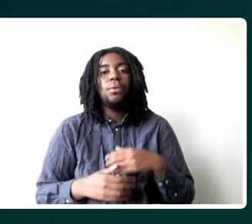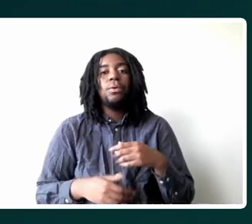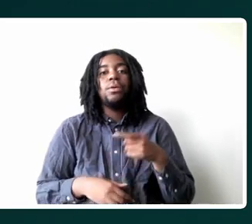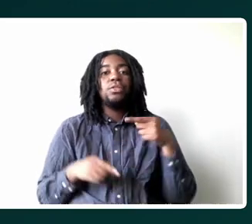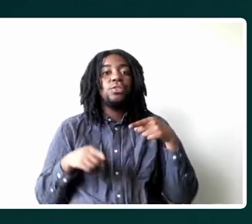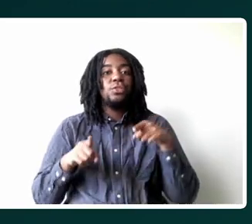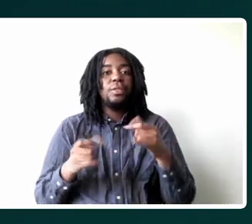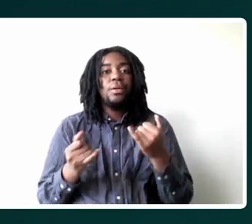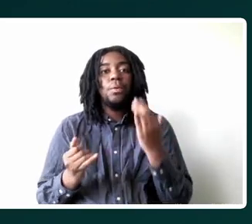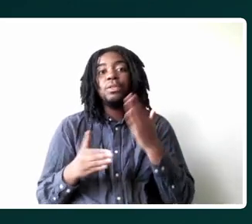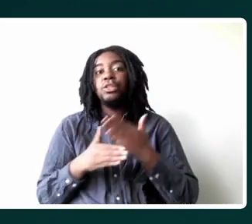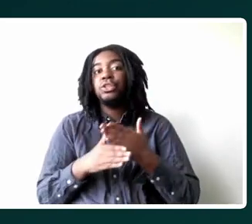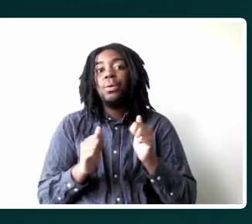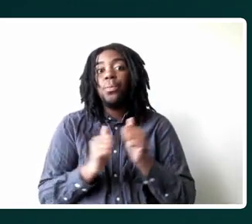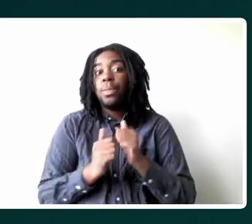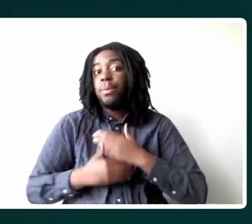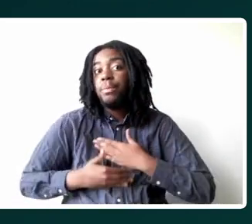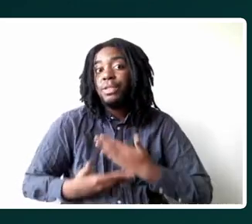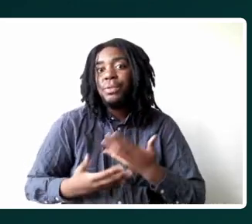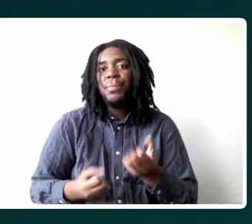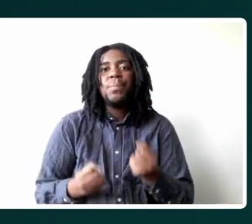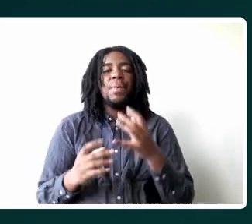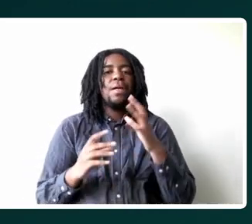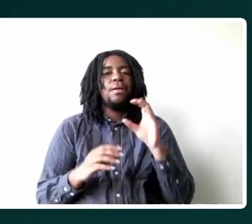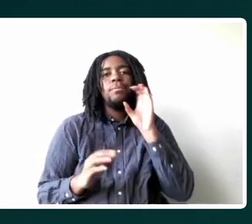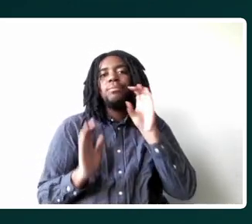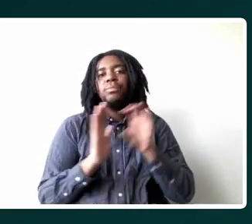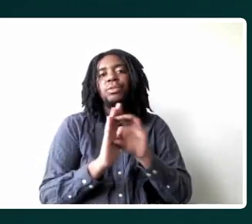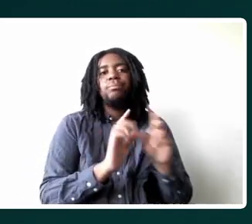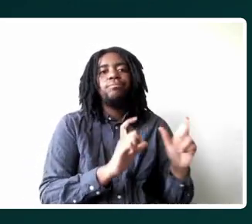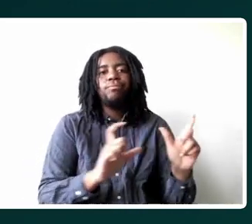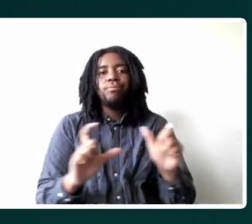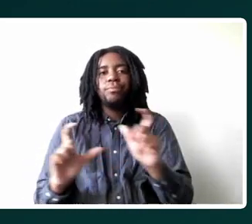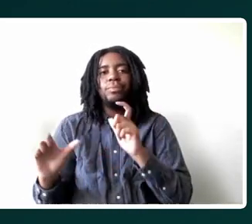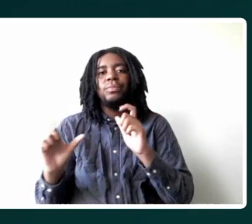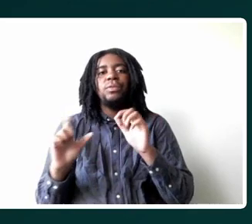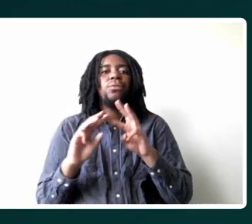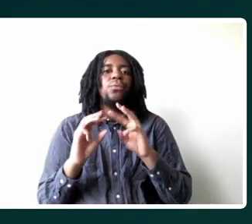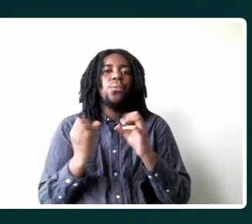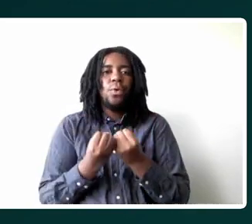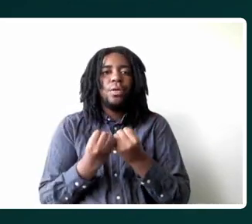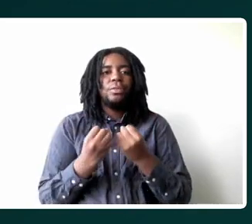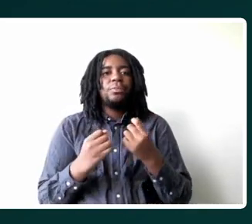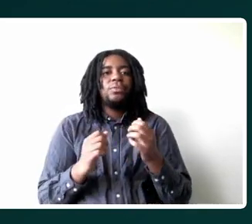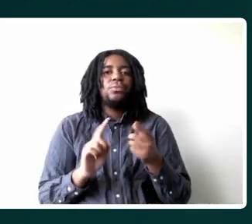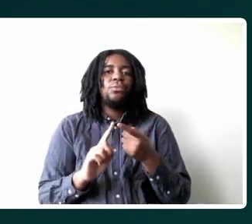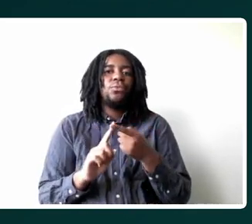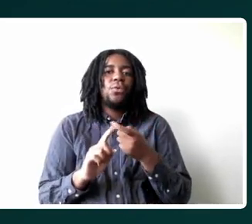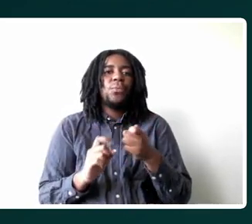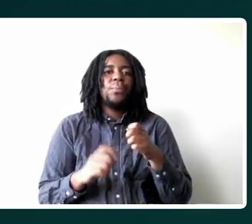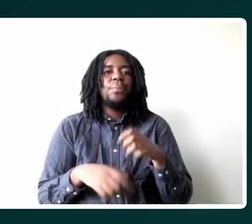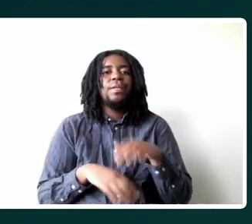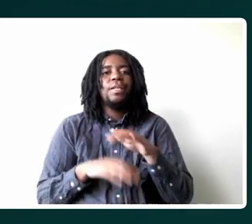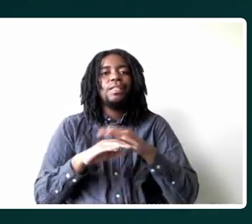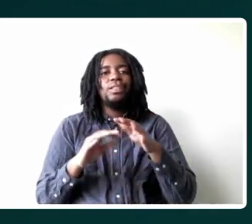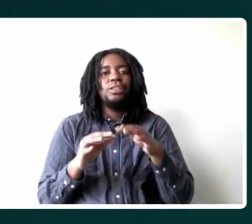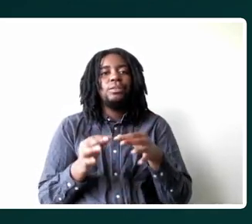the photos taken over the years of workshops with English language learners and their families. So,